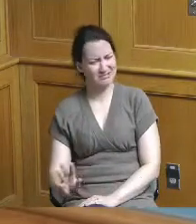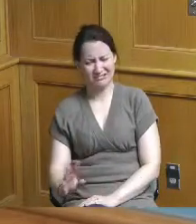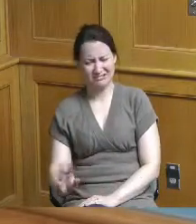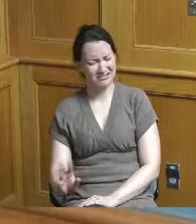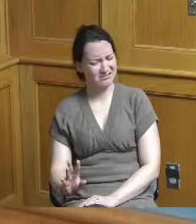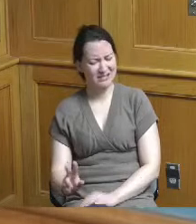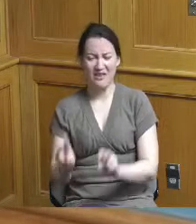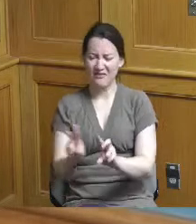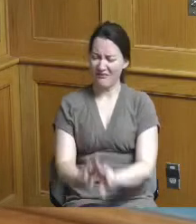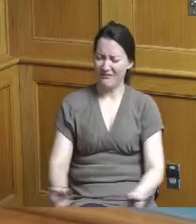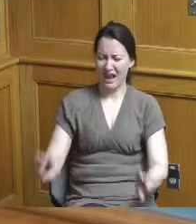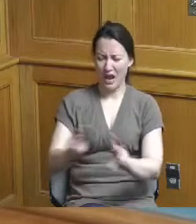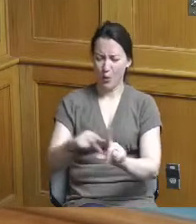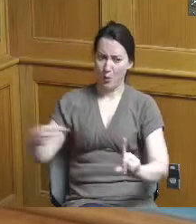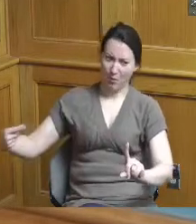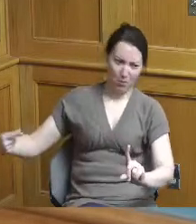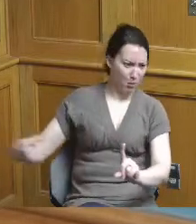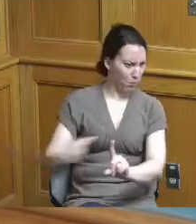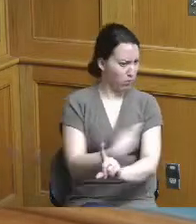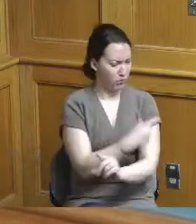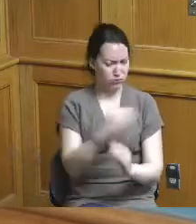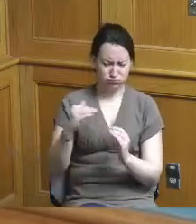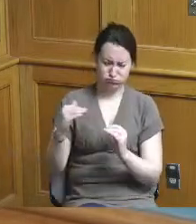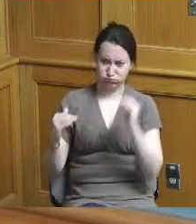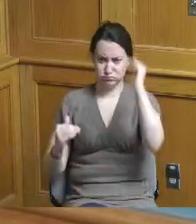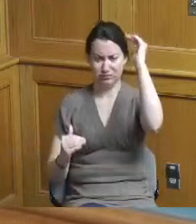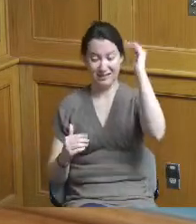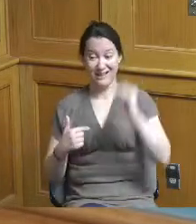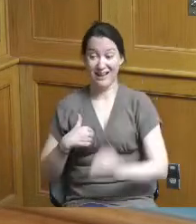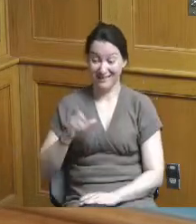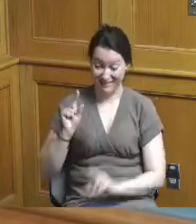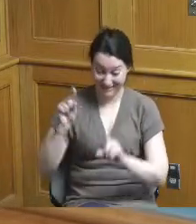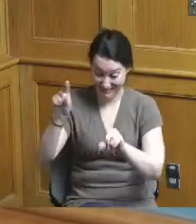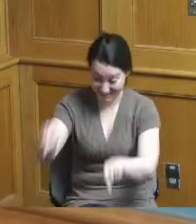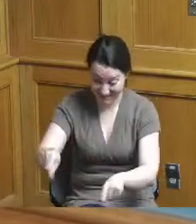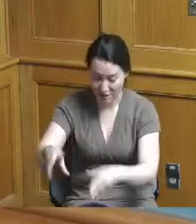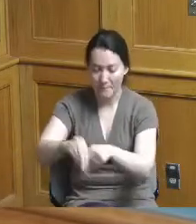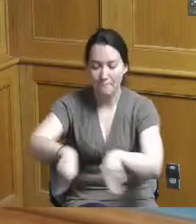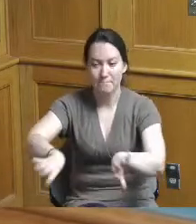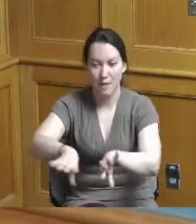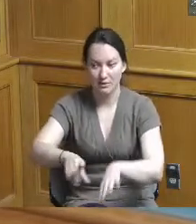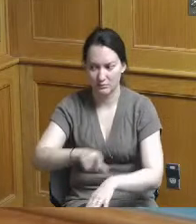have value that is not a value when I'm coming right back and that property is not used to put